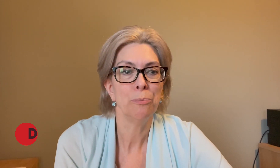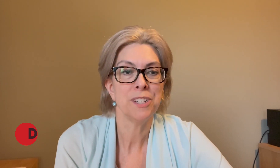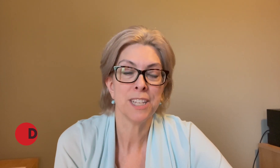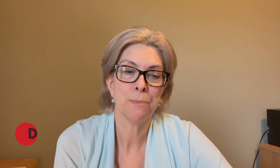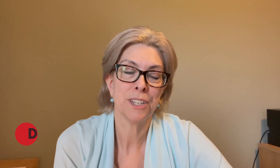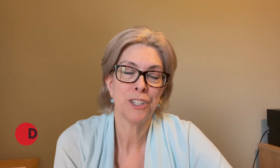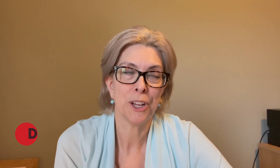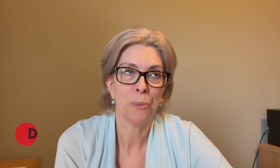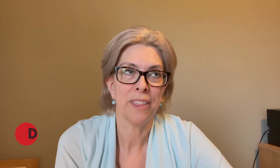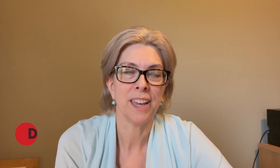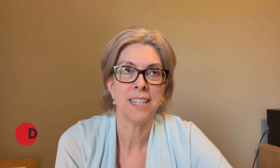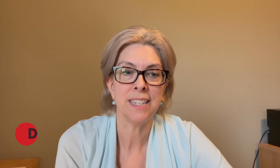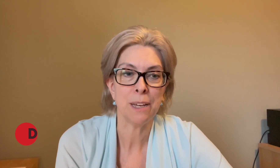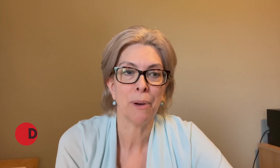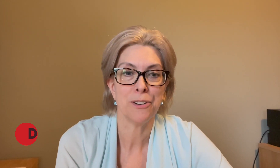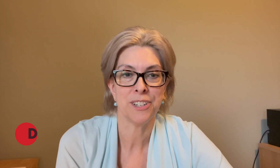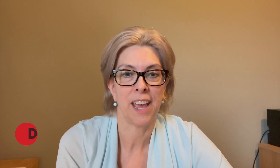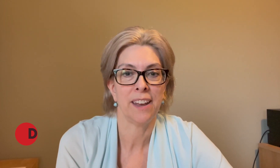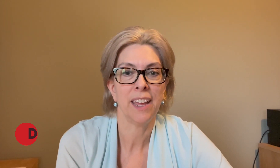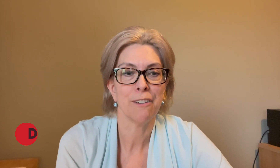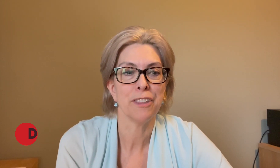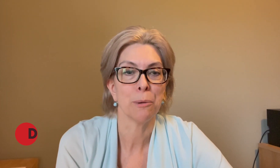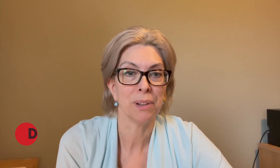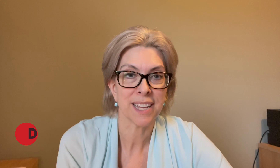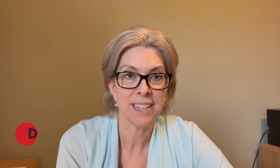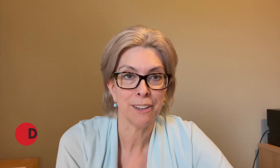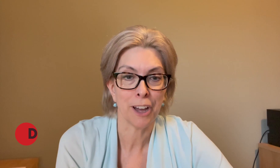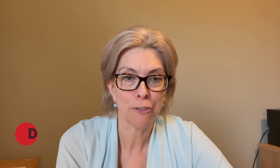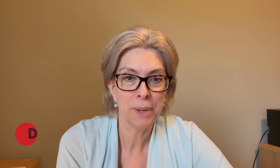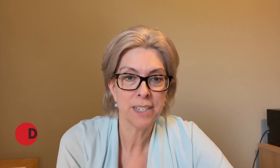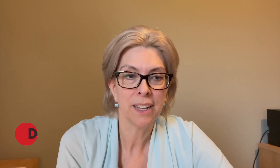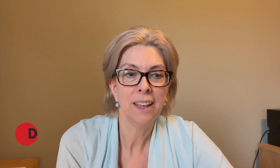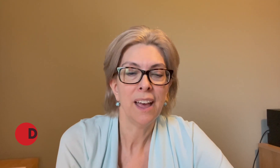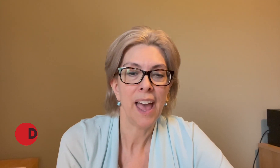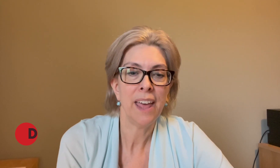to this position with a deep understanding of the complexity of government